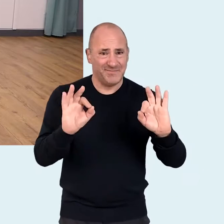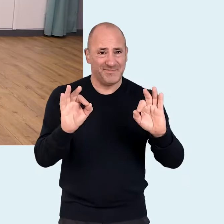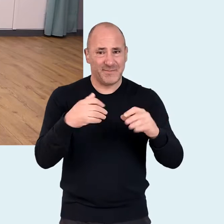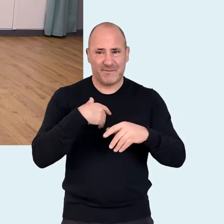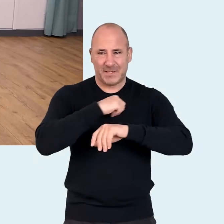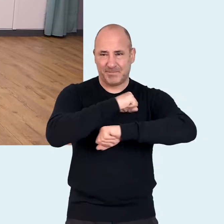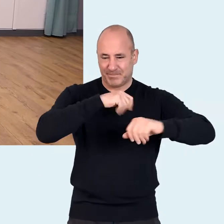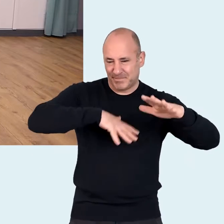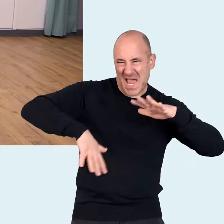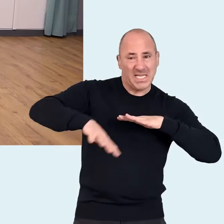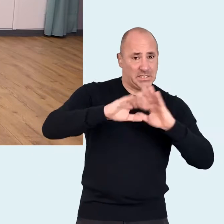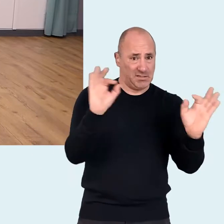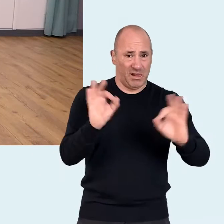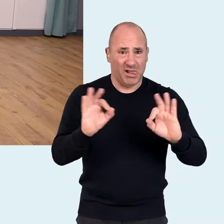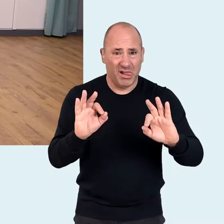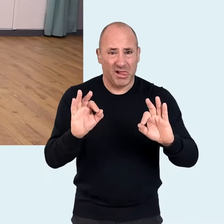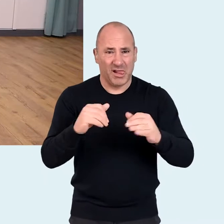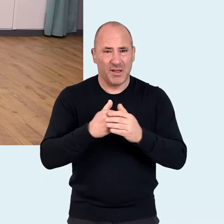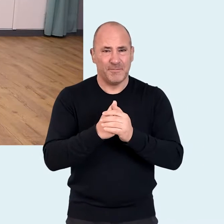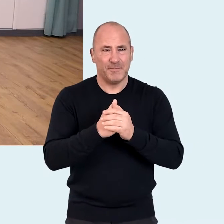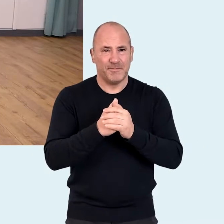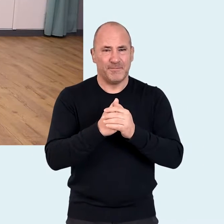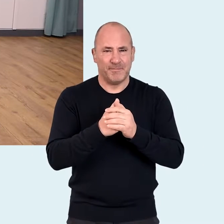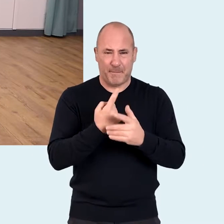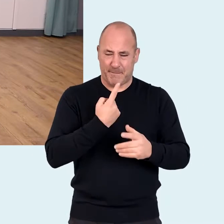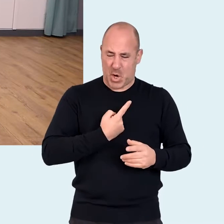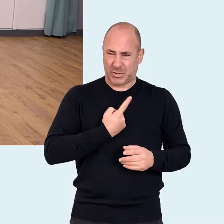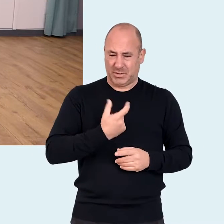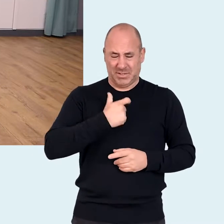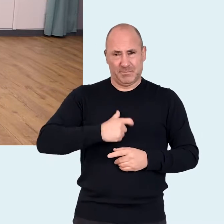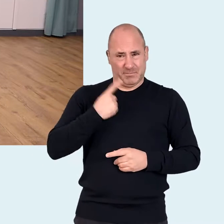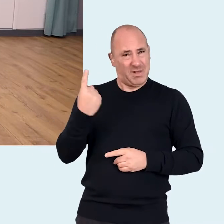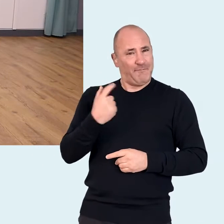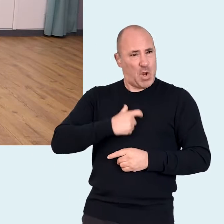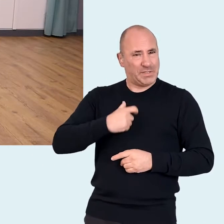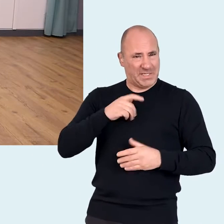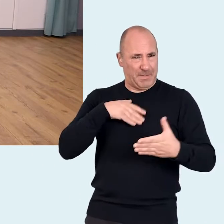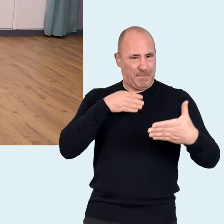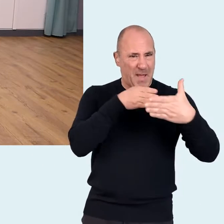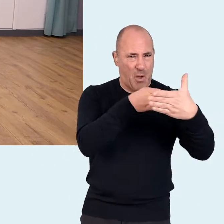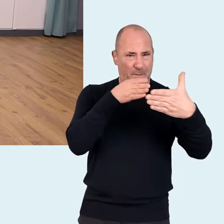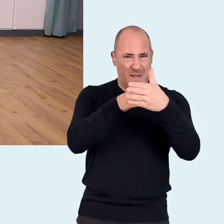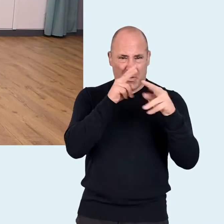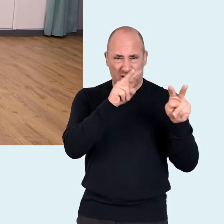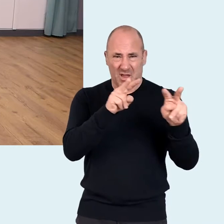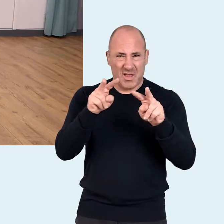help me adapt things. I didn't have a space. And I looked at all the barriers that I personally